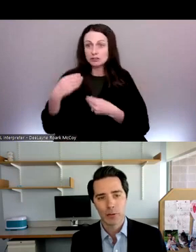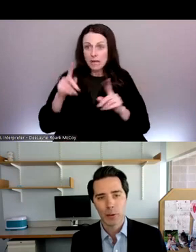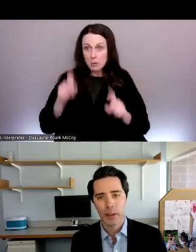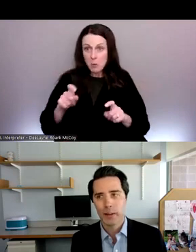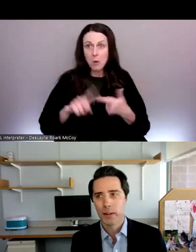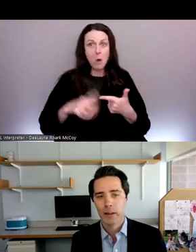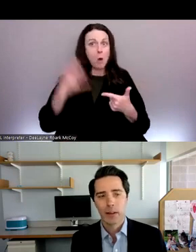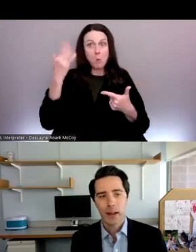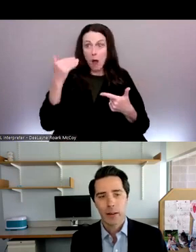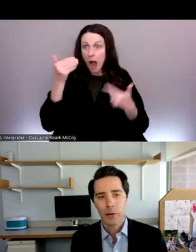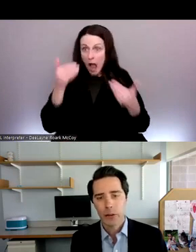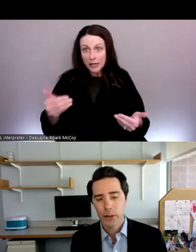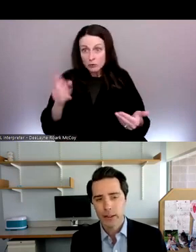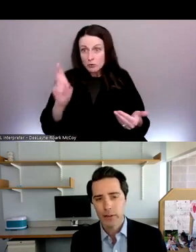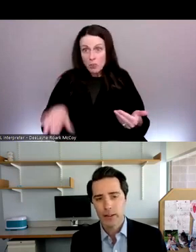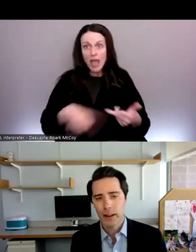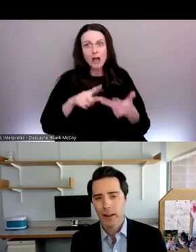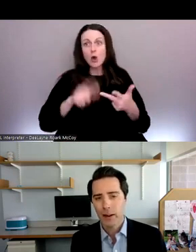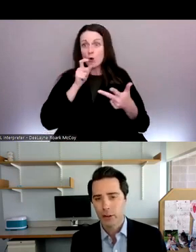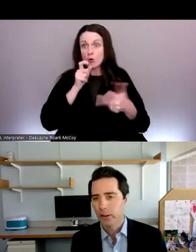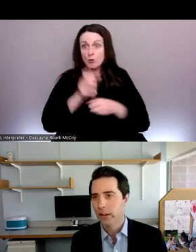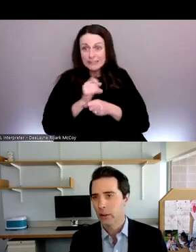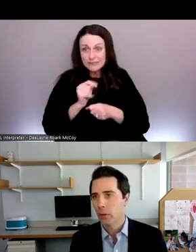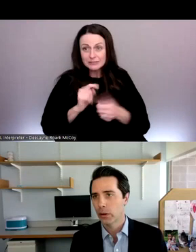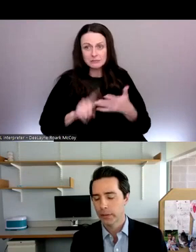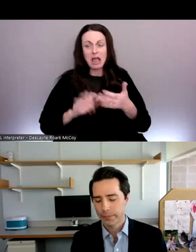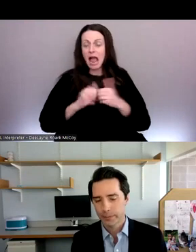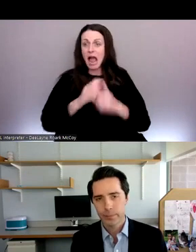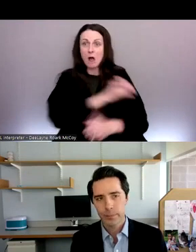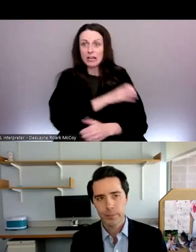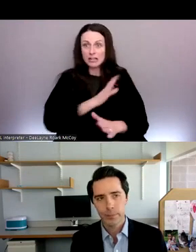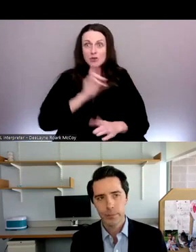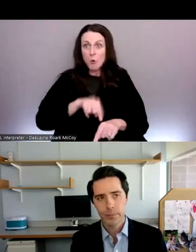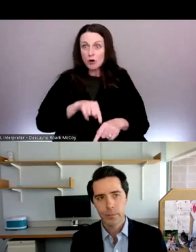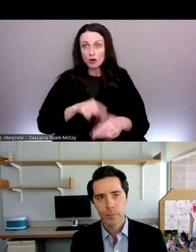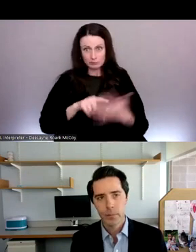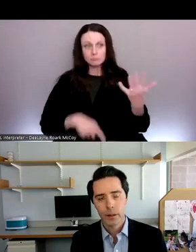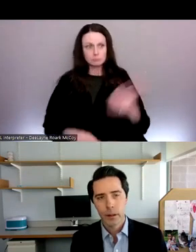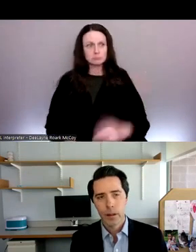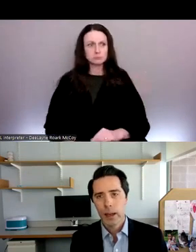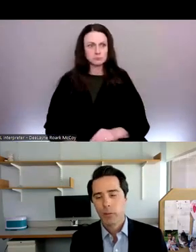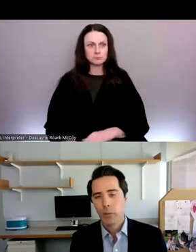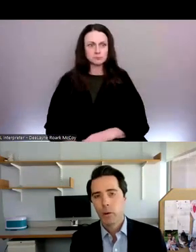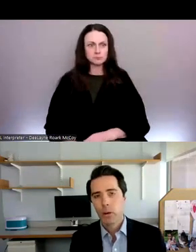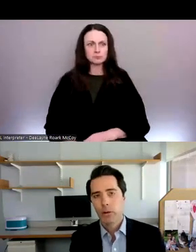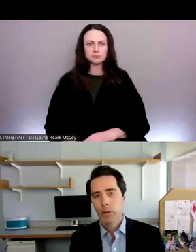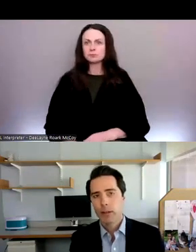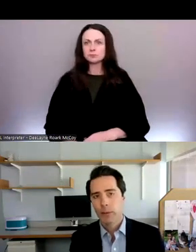perform it who should receive it and how should a clinician order it